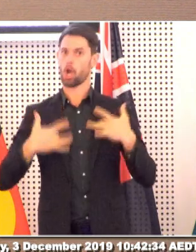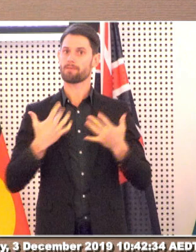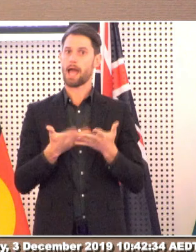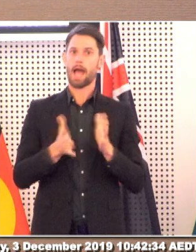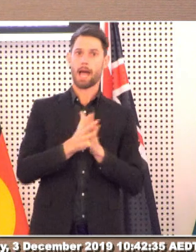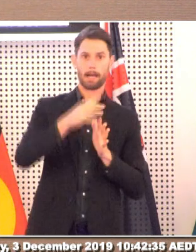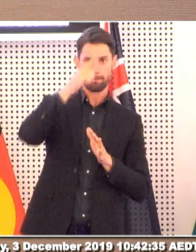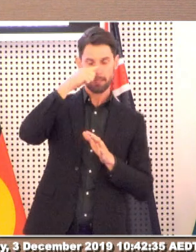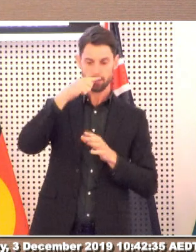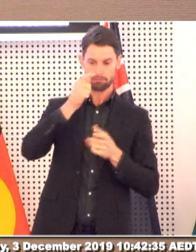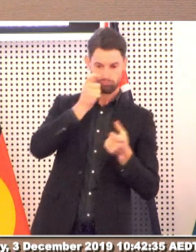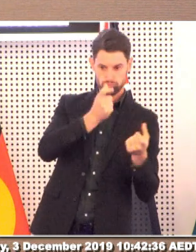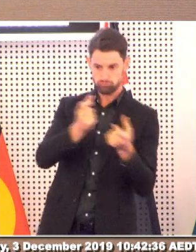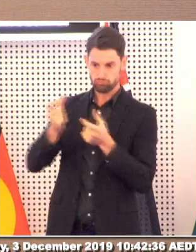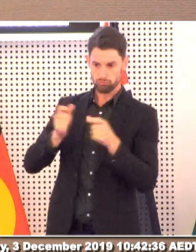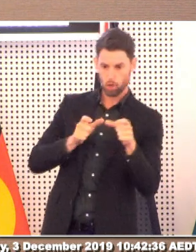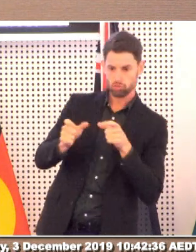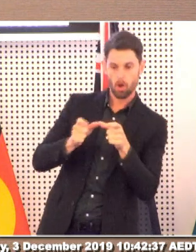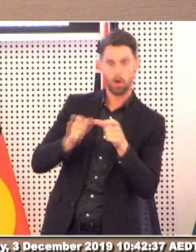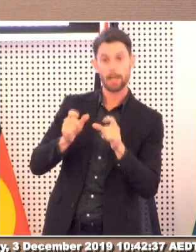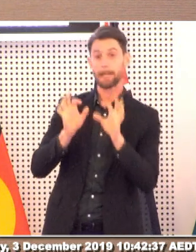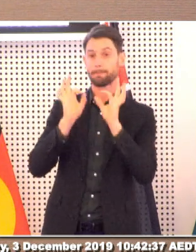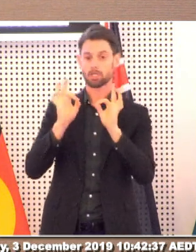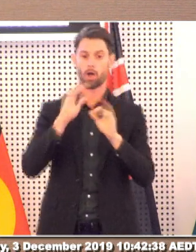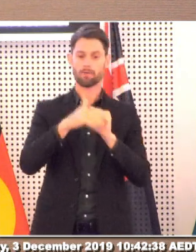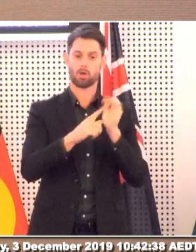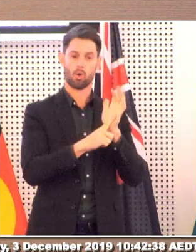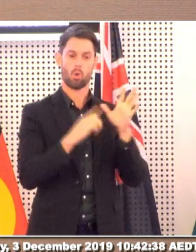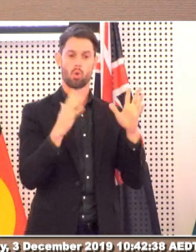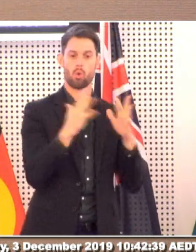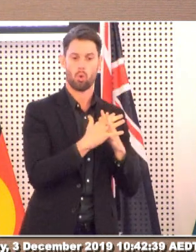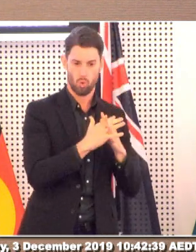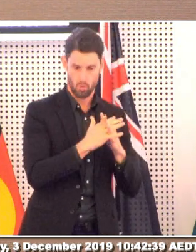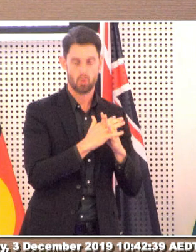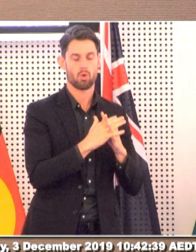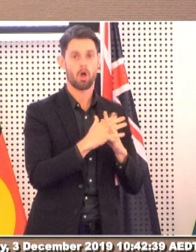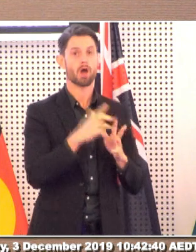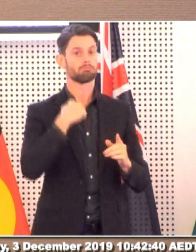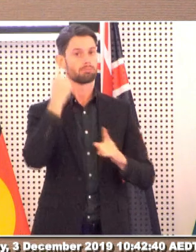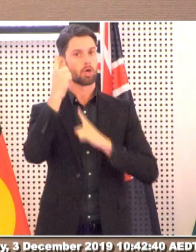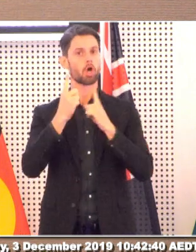So I’m interested in what are the sort of social and cultural and institutional